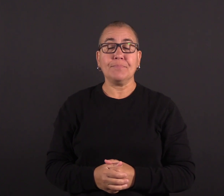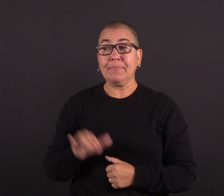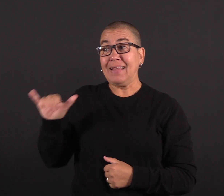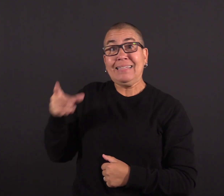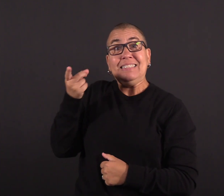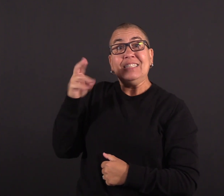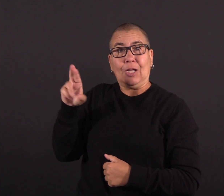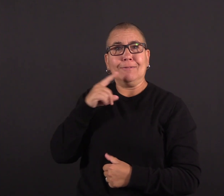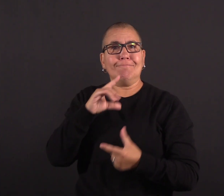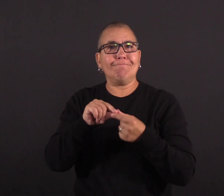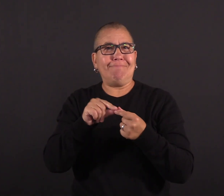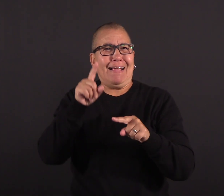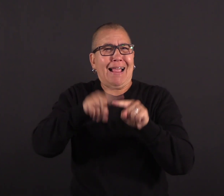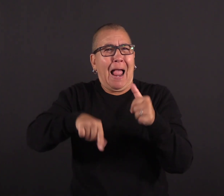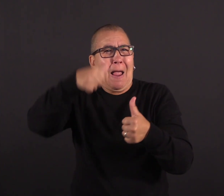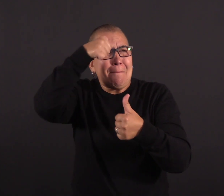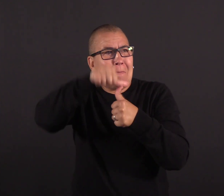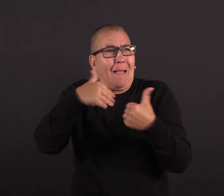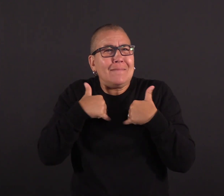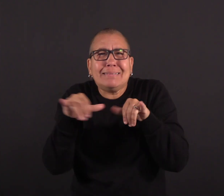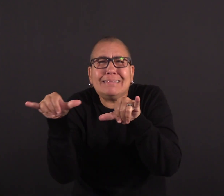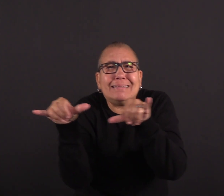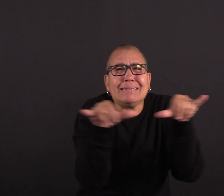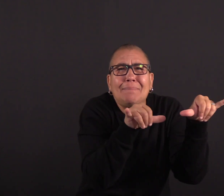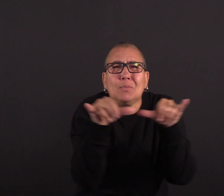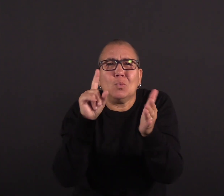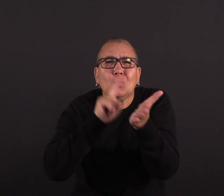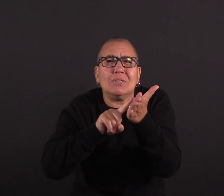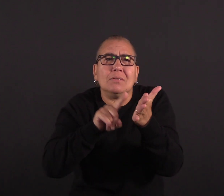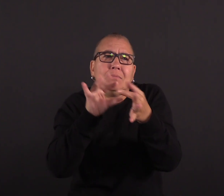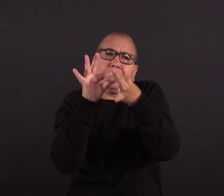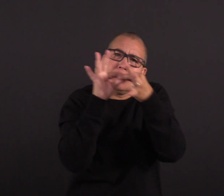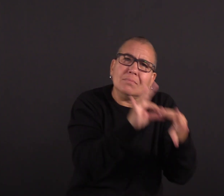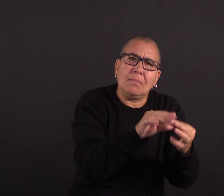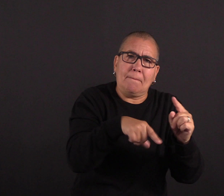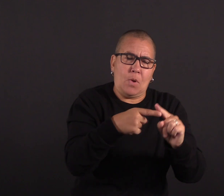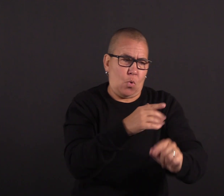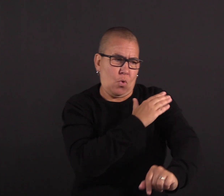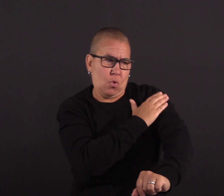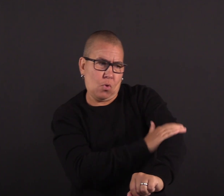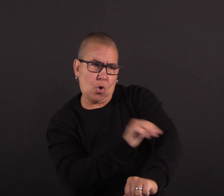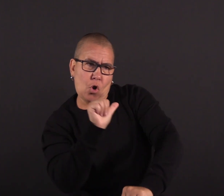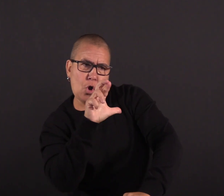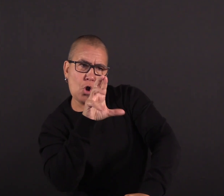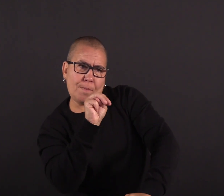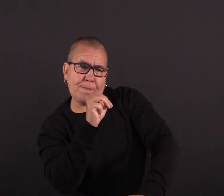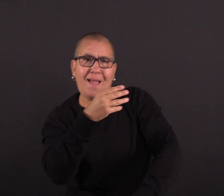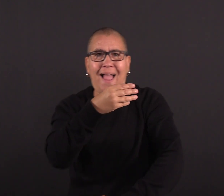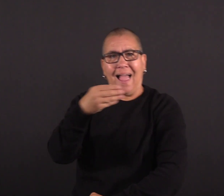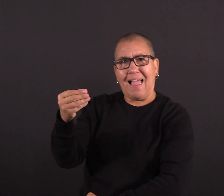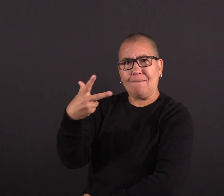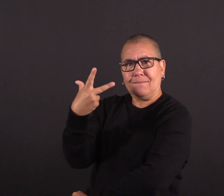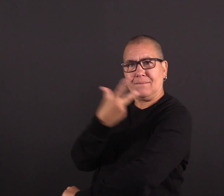according to the American Cancer Society. If the immune cells in those lymph nodes